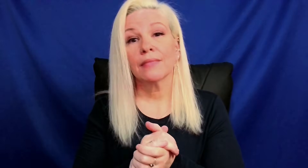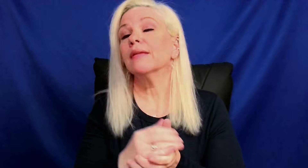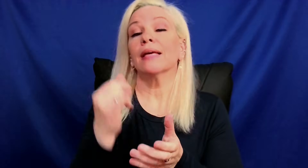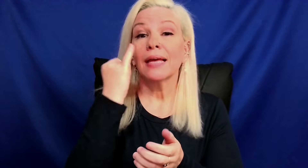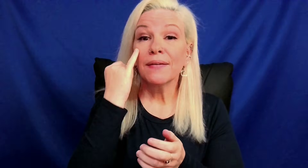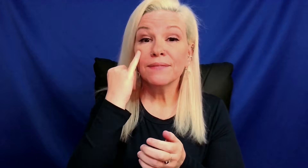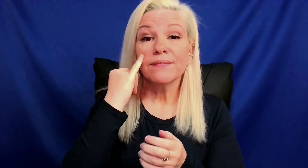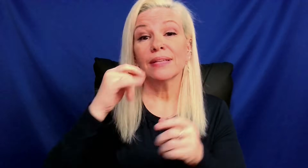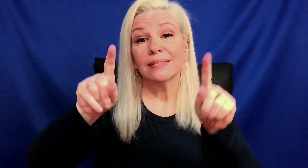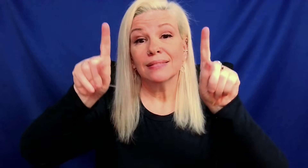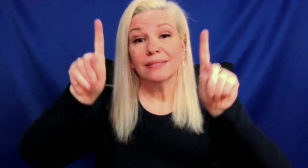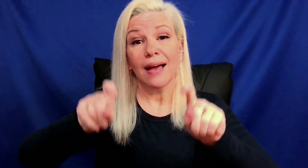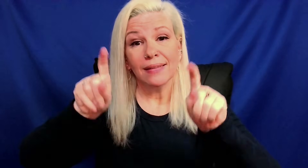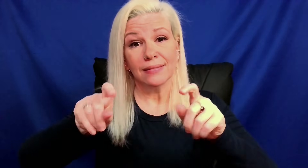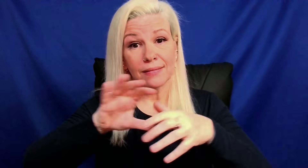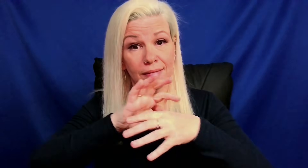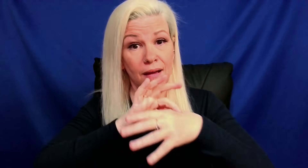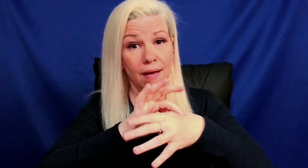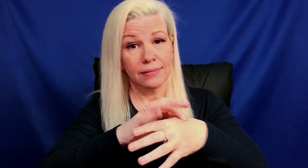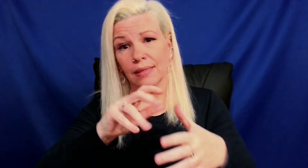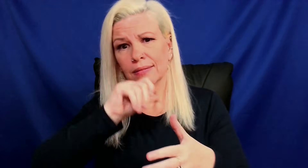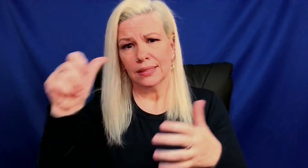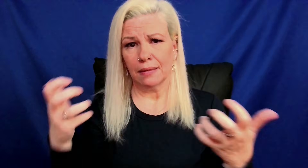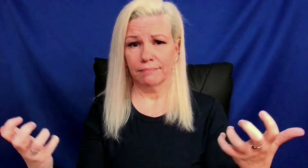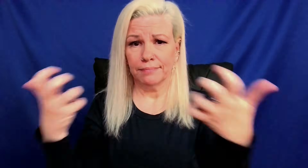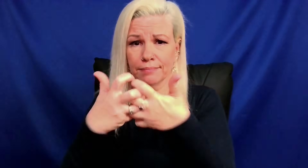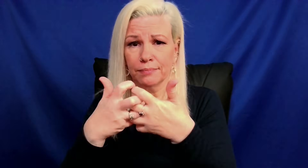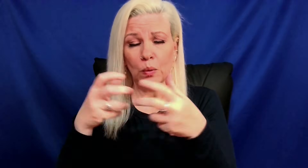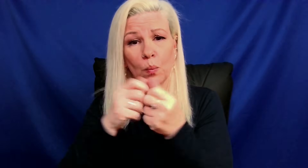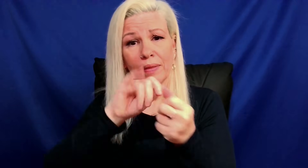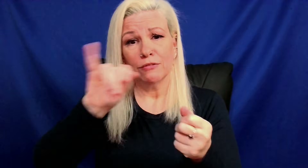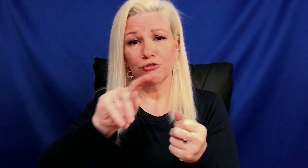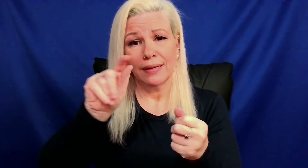If test content does not align with JTA data,